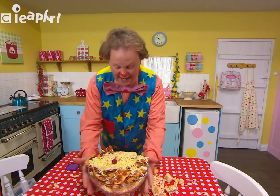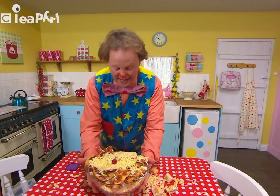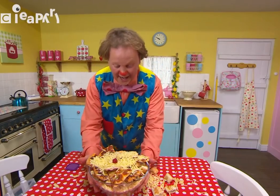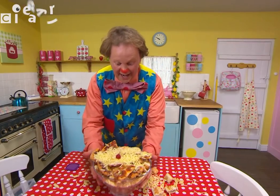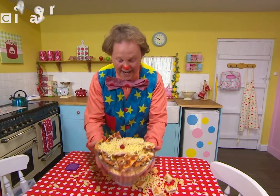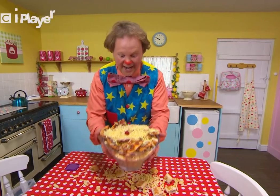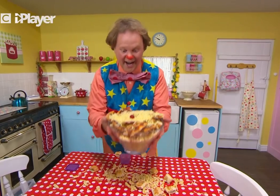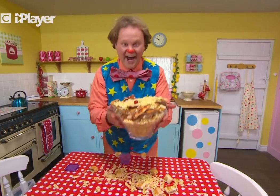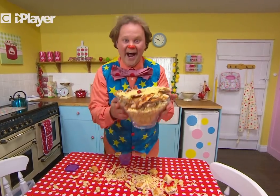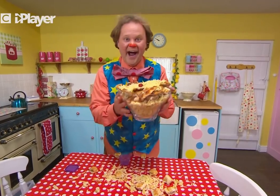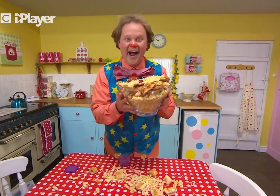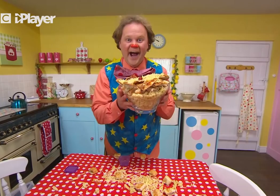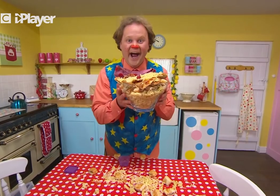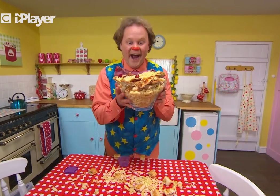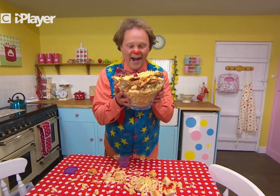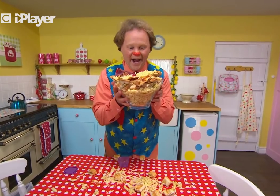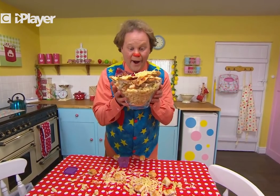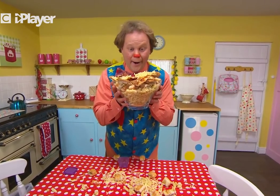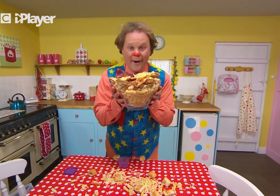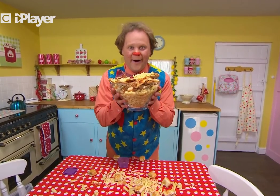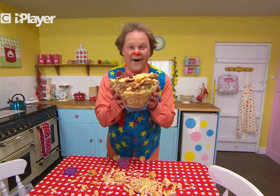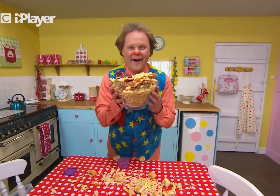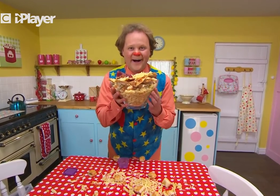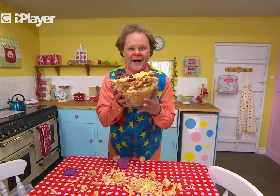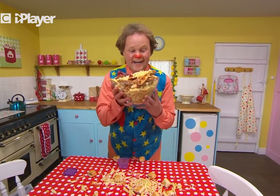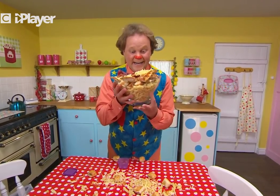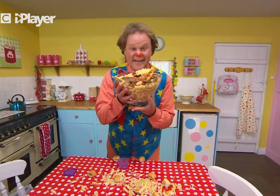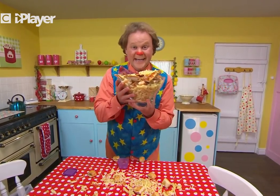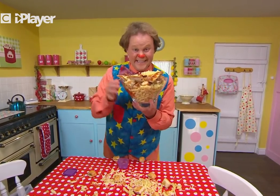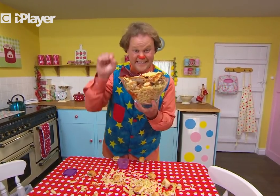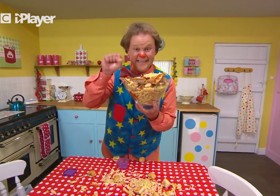you need to tidy up but first it's time for the trifle competition